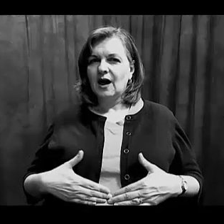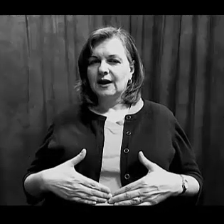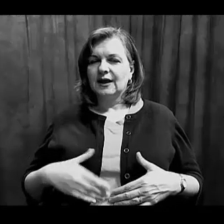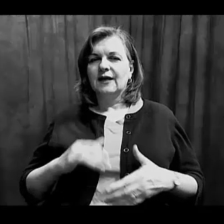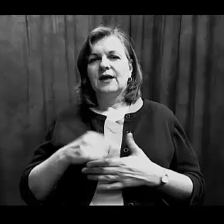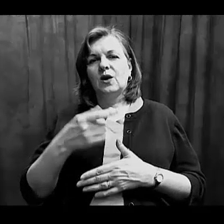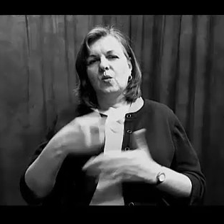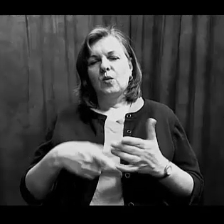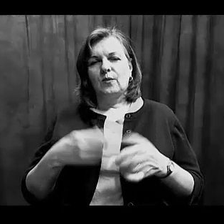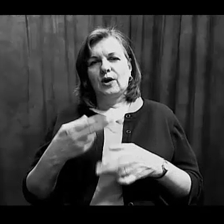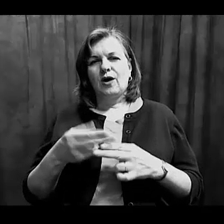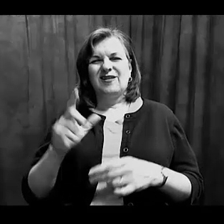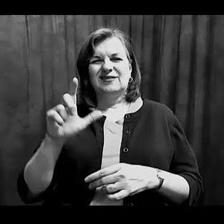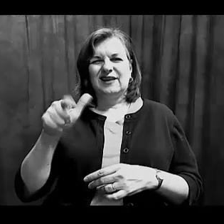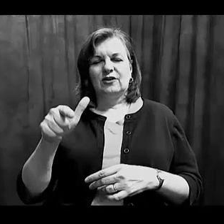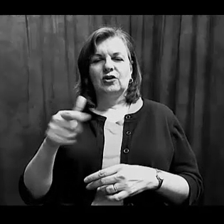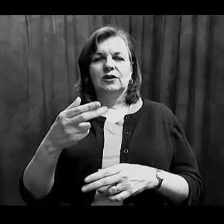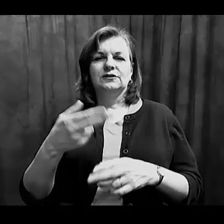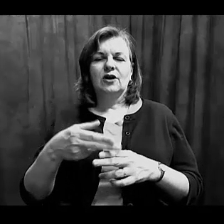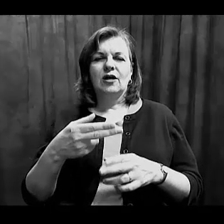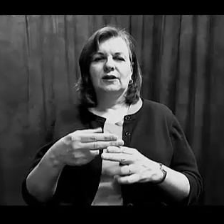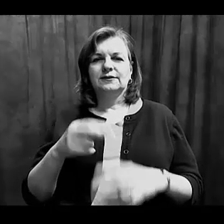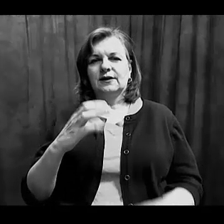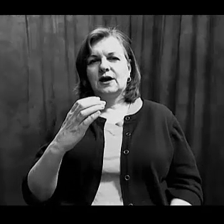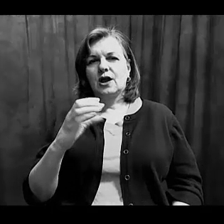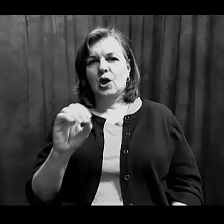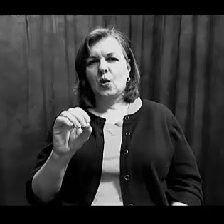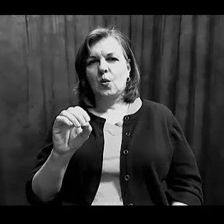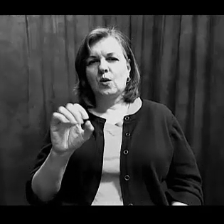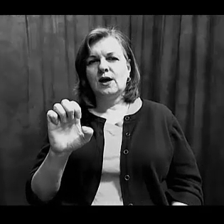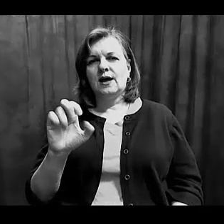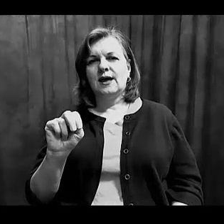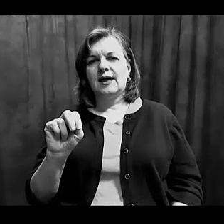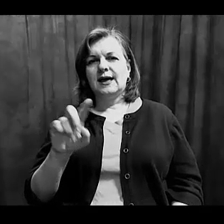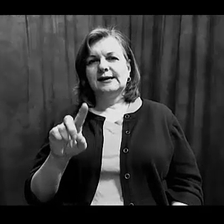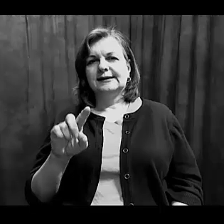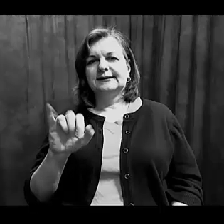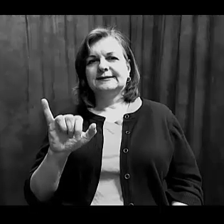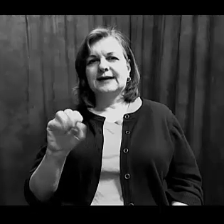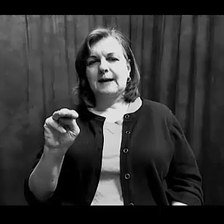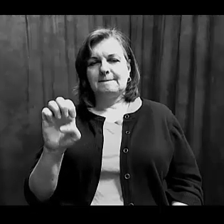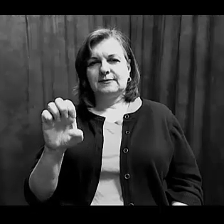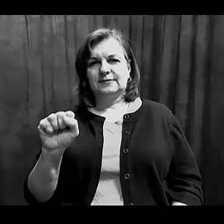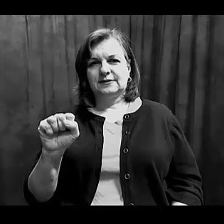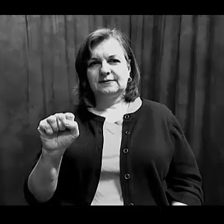that are actually going to be what we call later something known as coenzymes